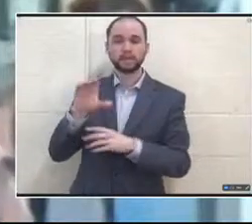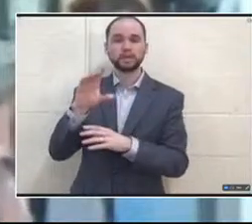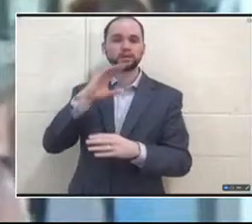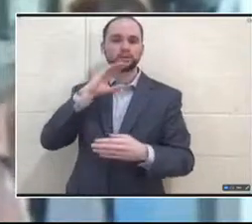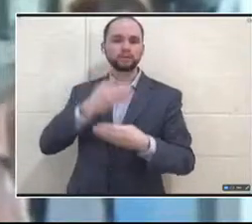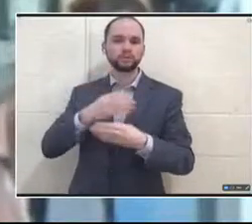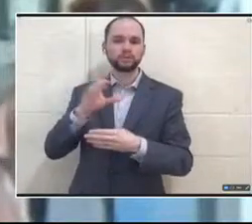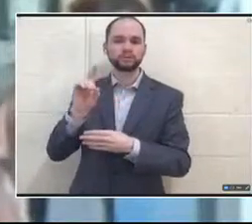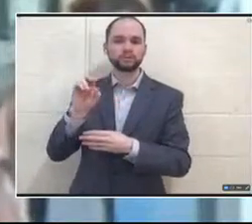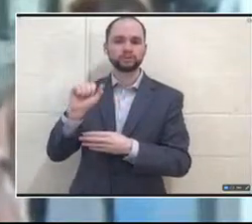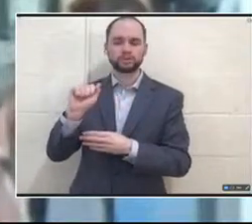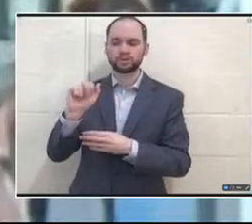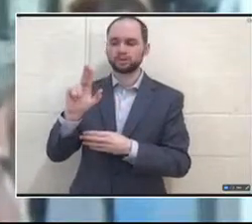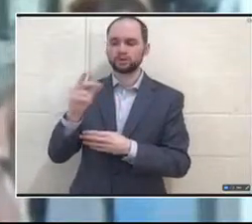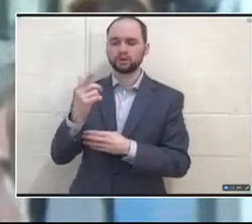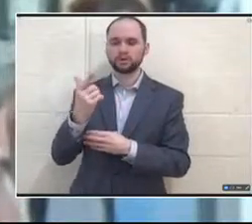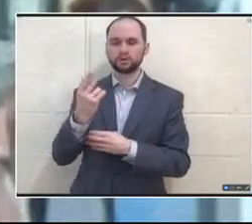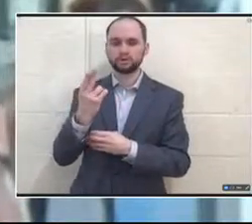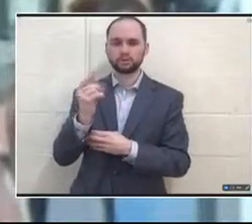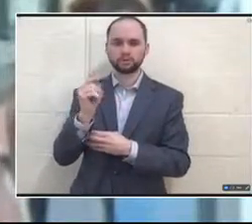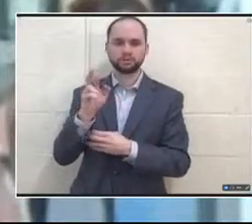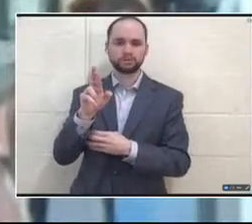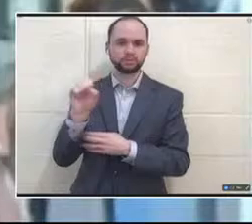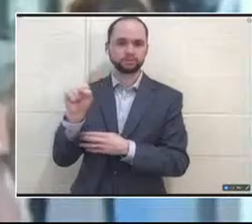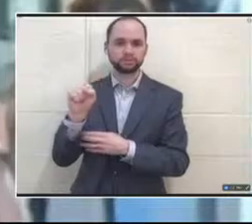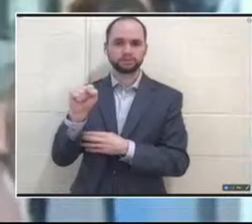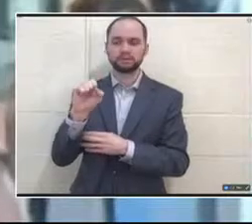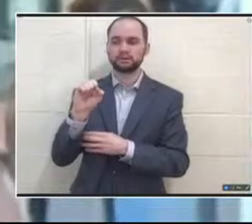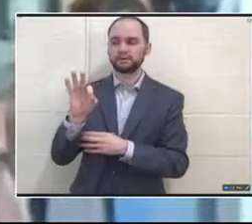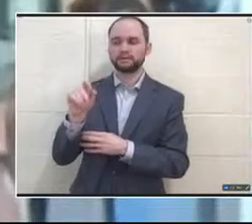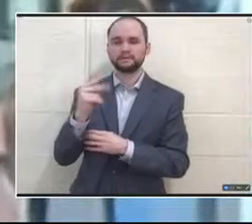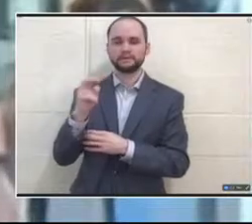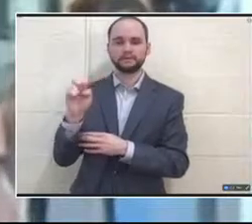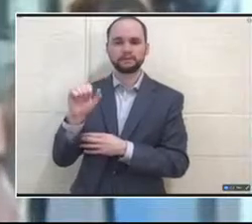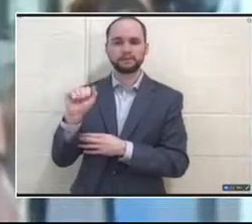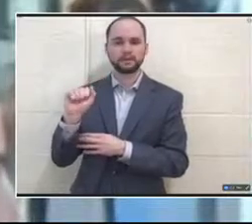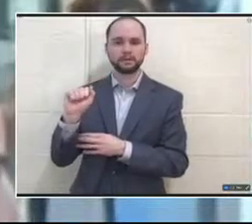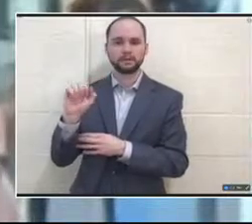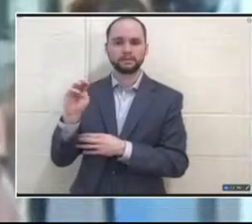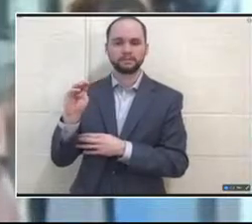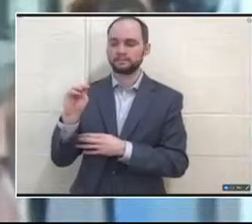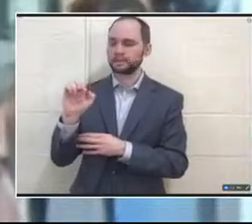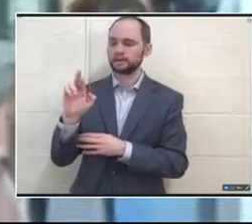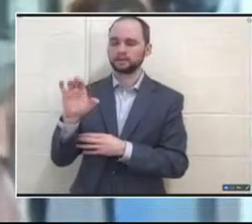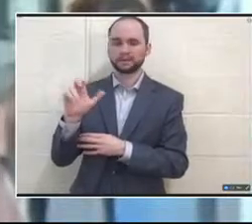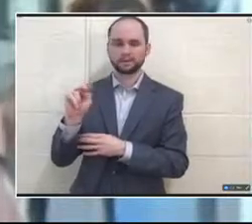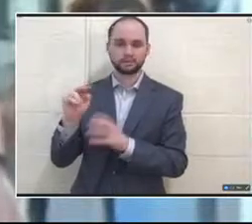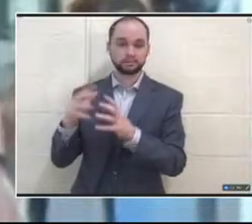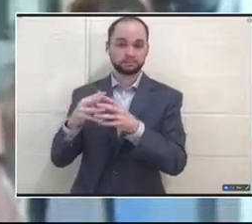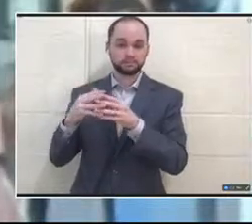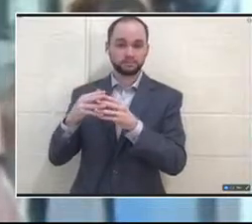At that time they had a certain statute that no persons of color,